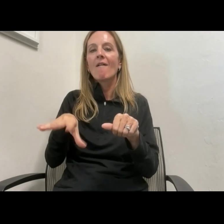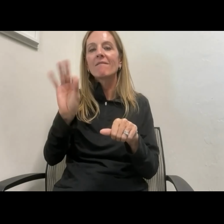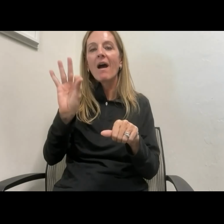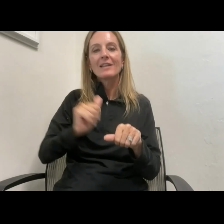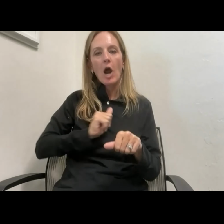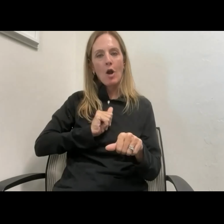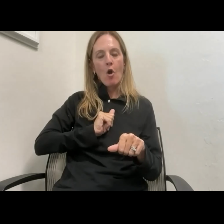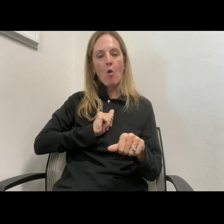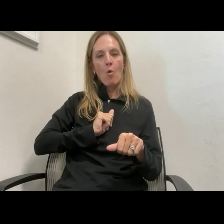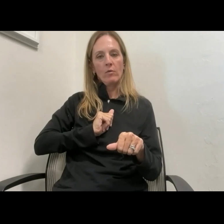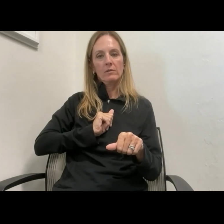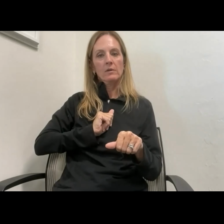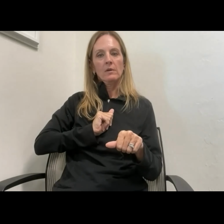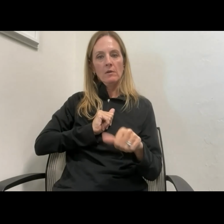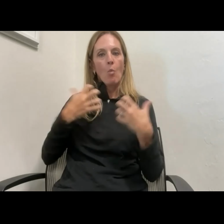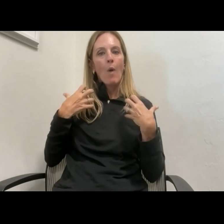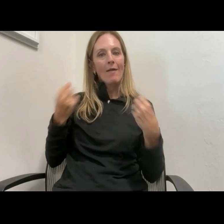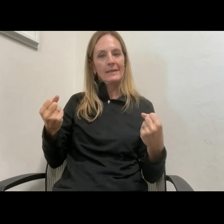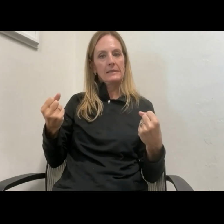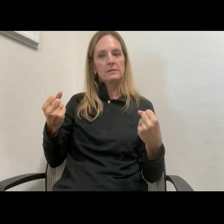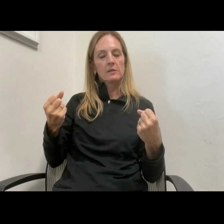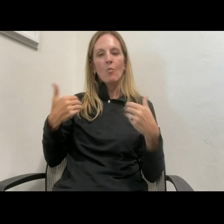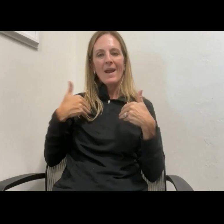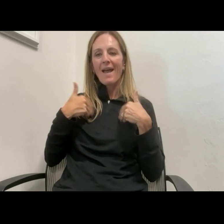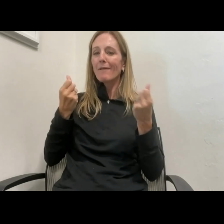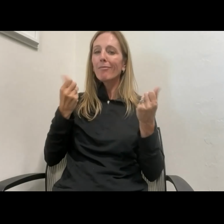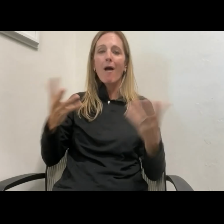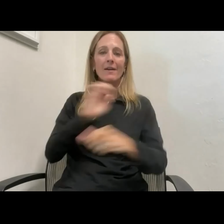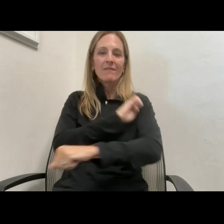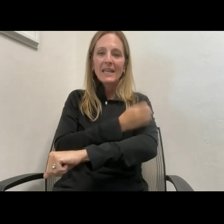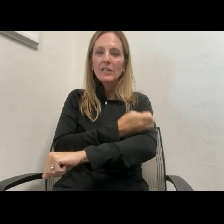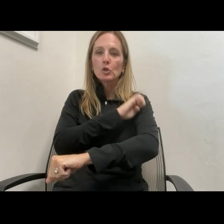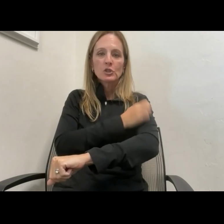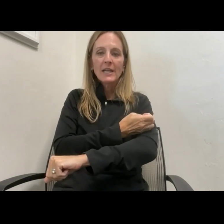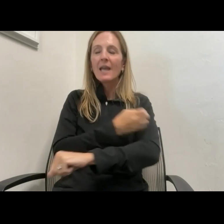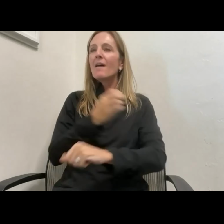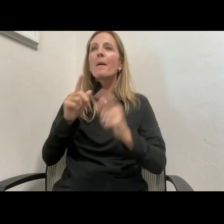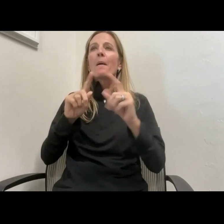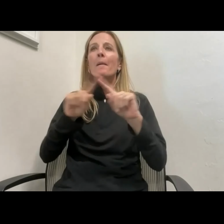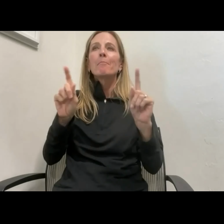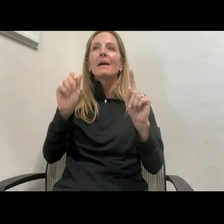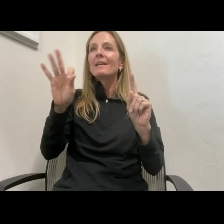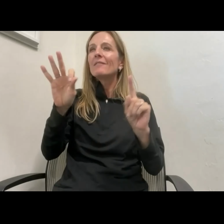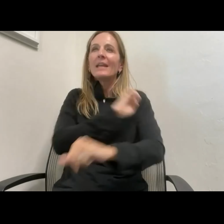energy. We have a lot of energy in our community where it's sad or depressed because there's so